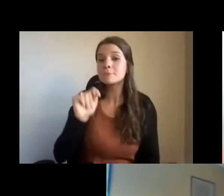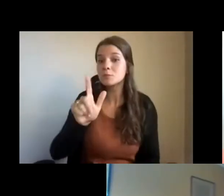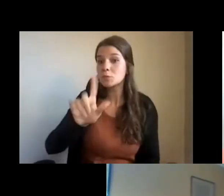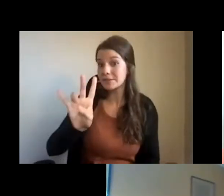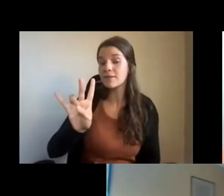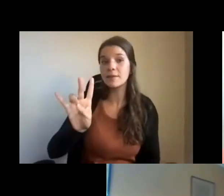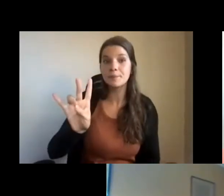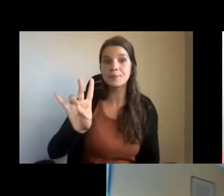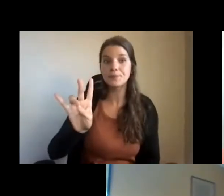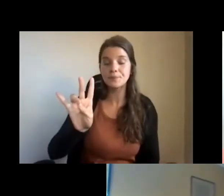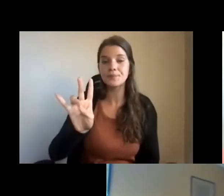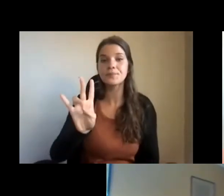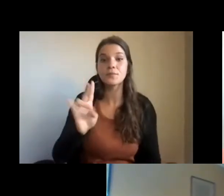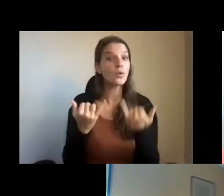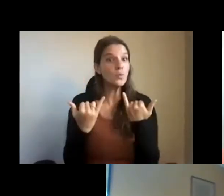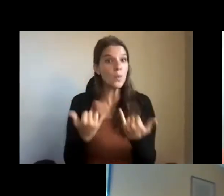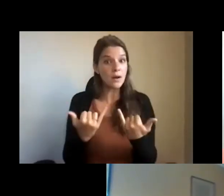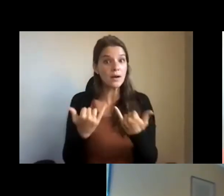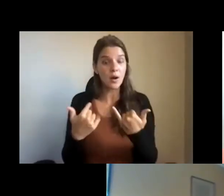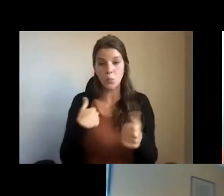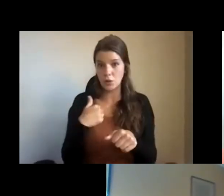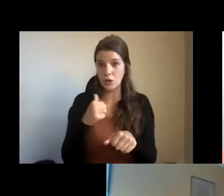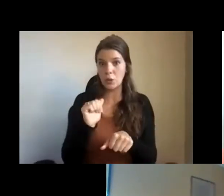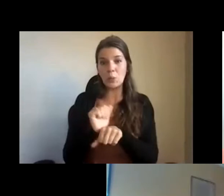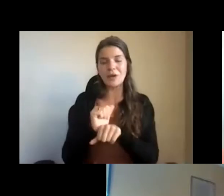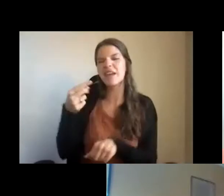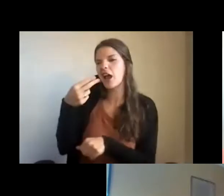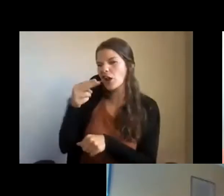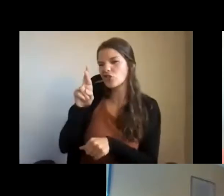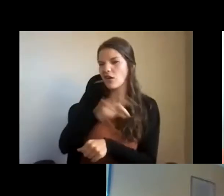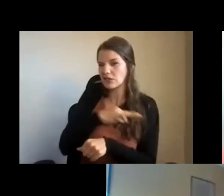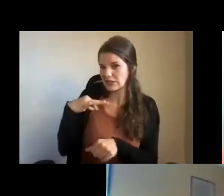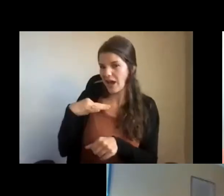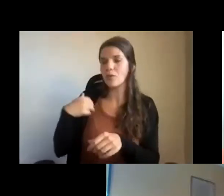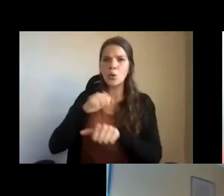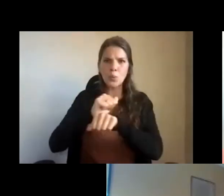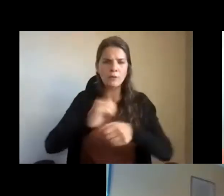Currently we're working our, HR staff, are working with leaders to really